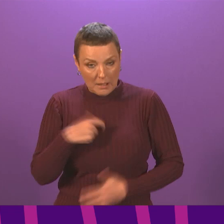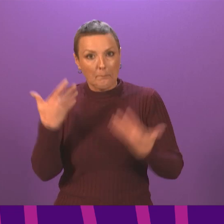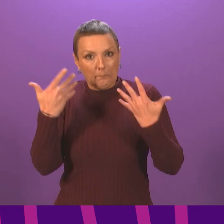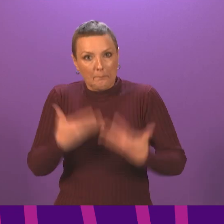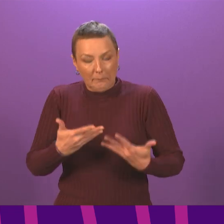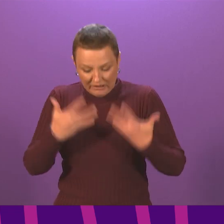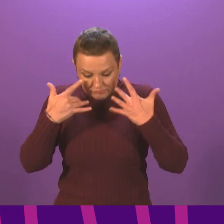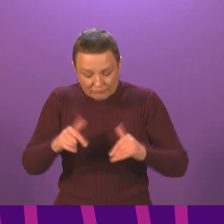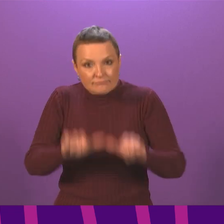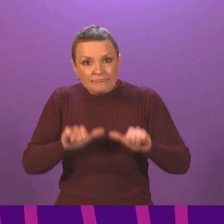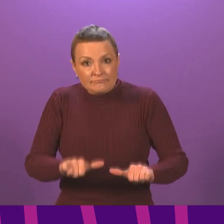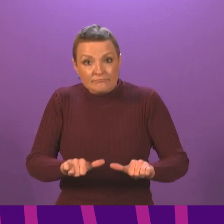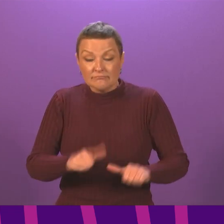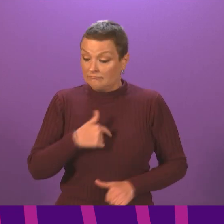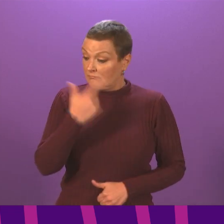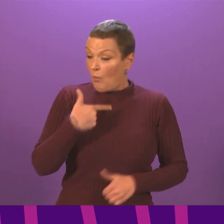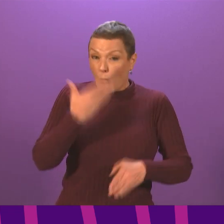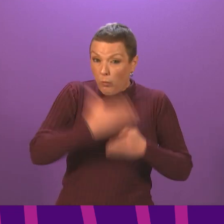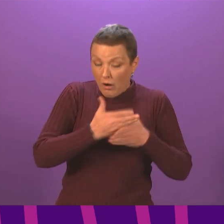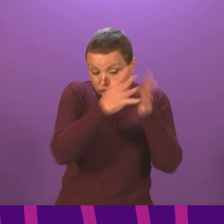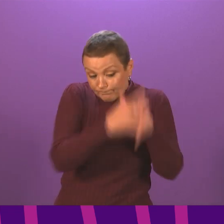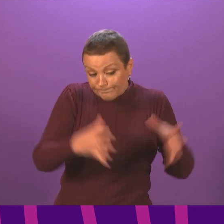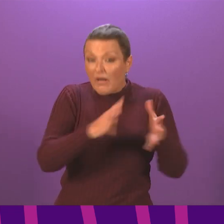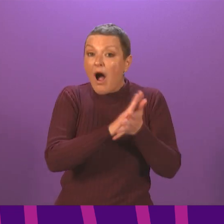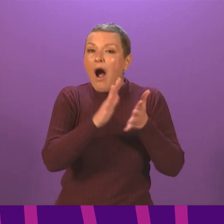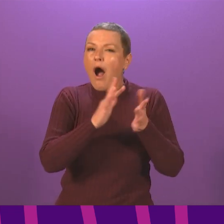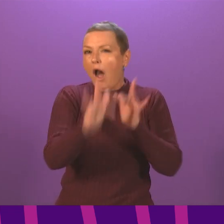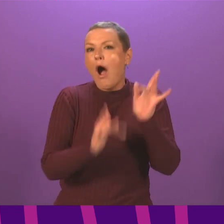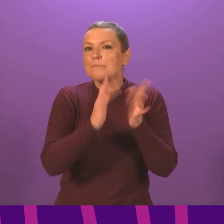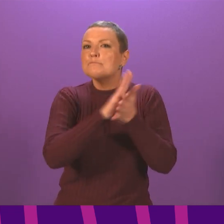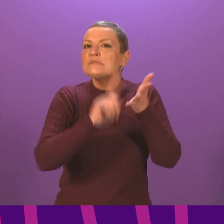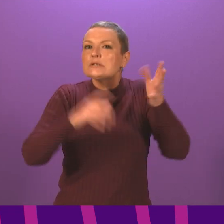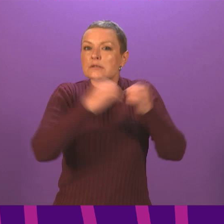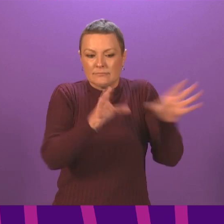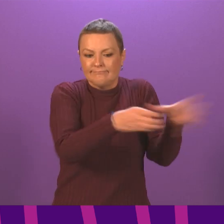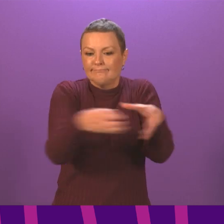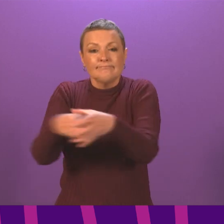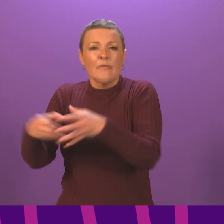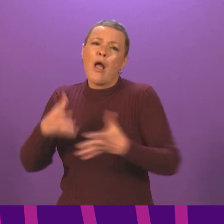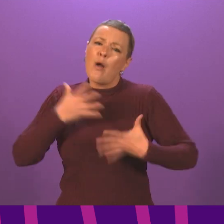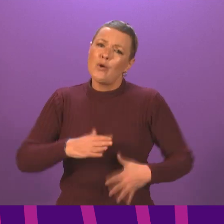Work on our three new regional hubs in NHS Scotland is progressing and I thank our microbiology,